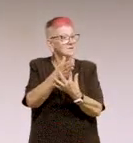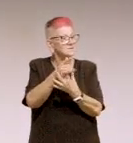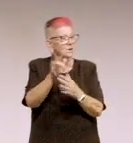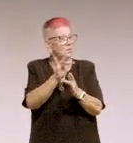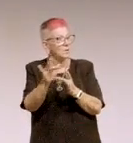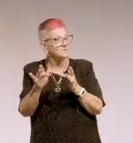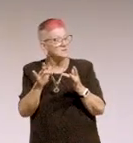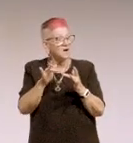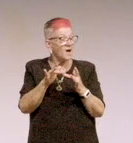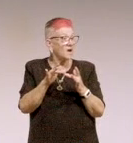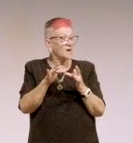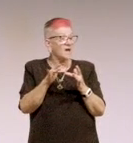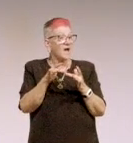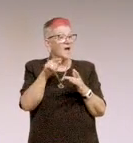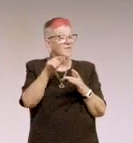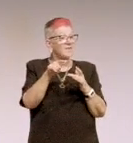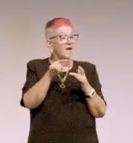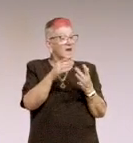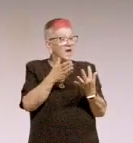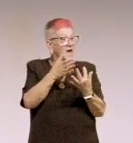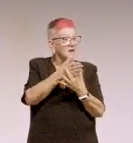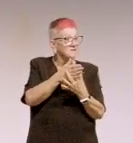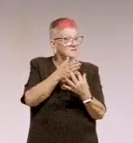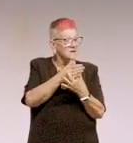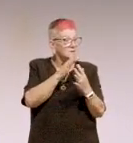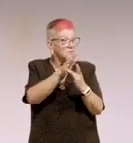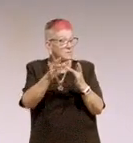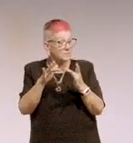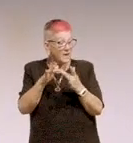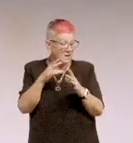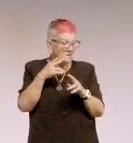Not even the accessibility of the Australian Government website.